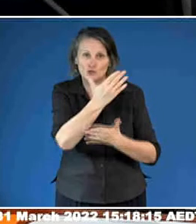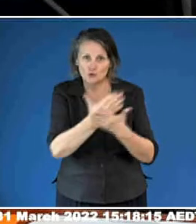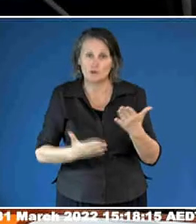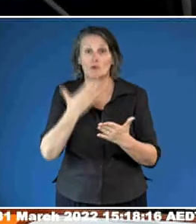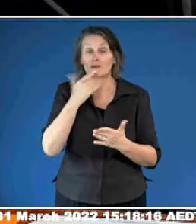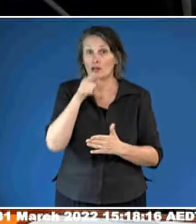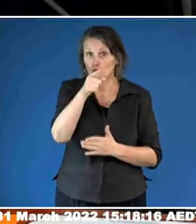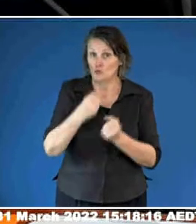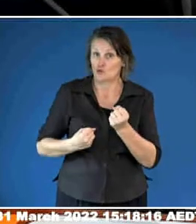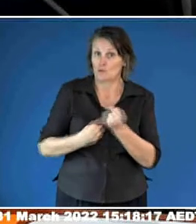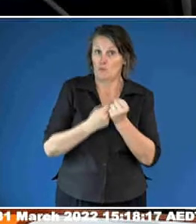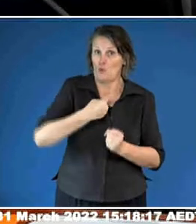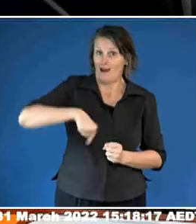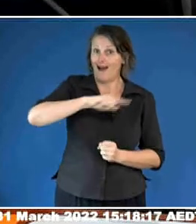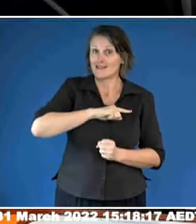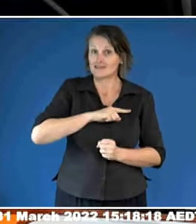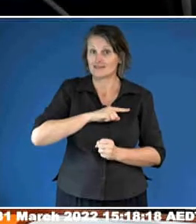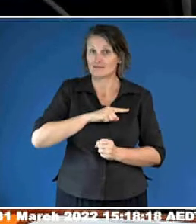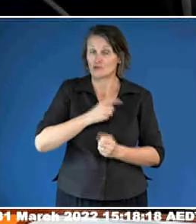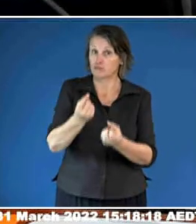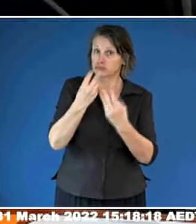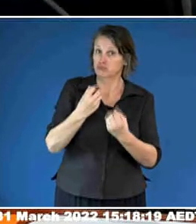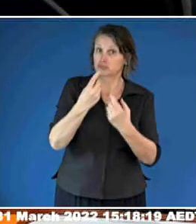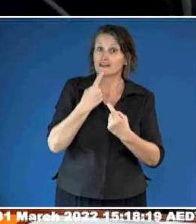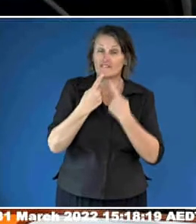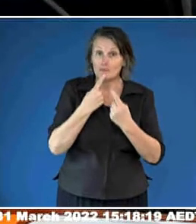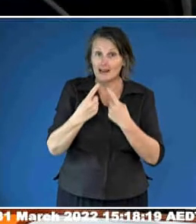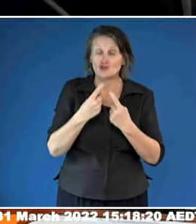help us understand what needs to happen in the areas of law and policy reform.